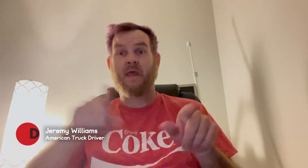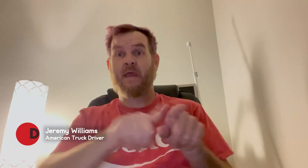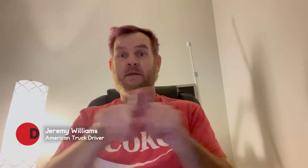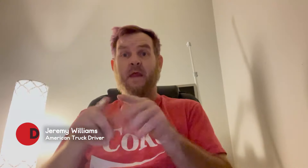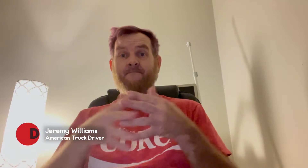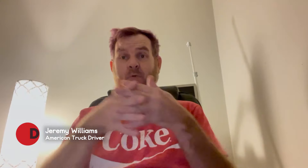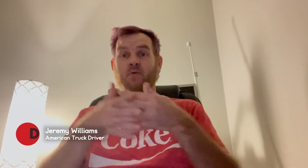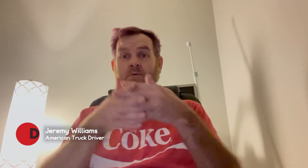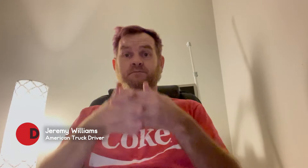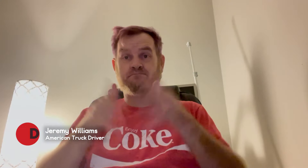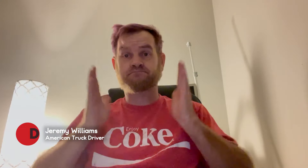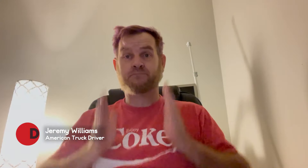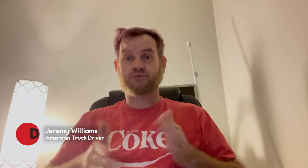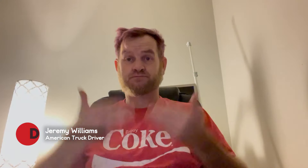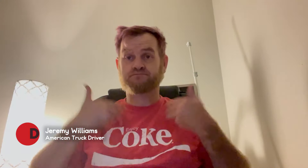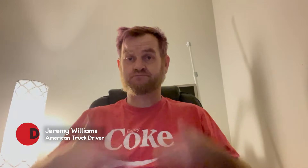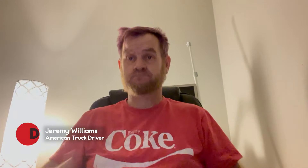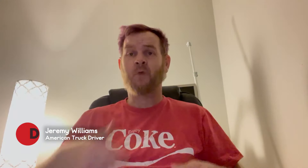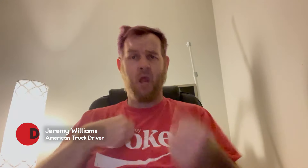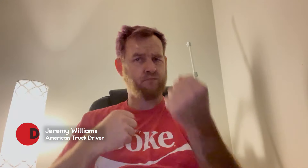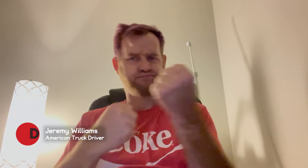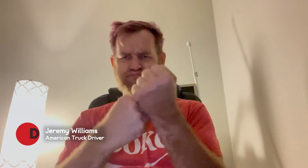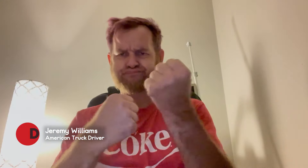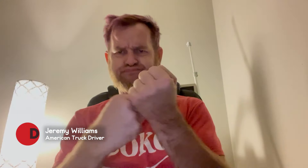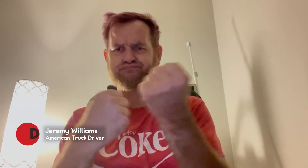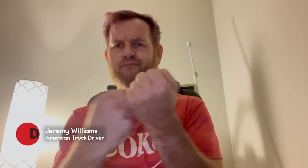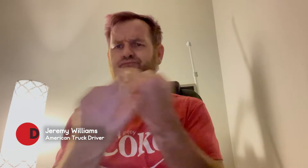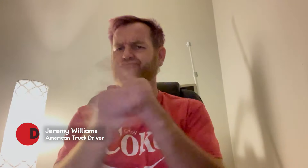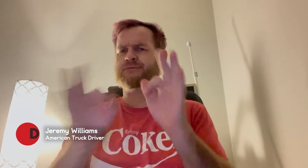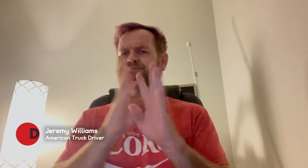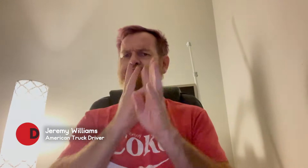As an American, I support freedom of speech.